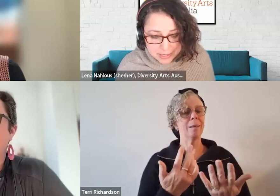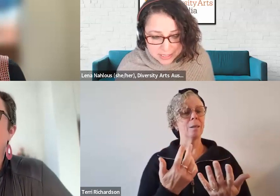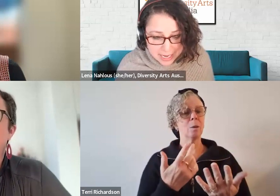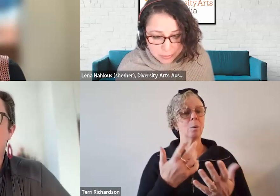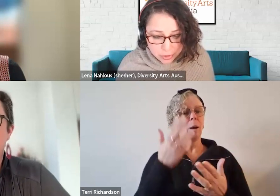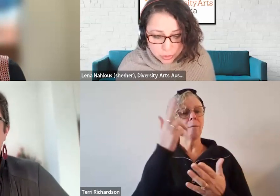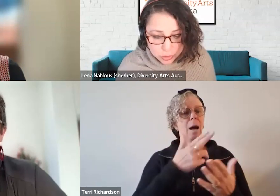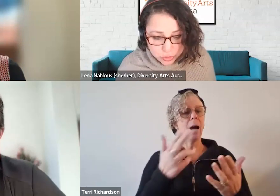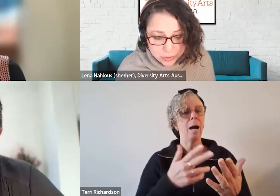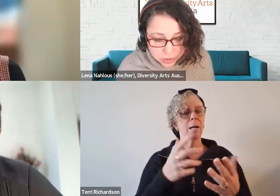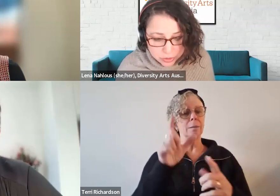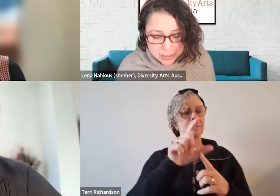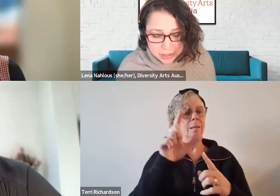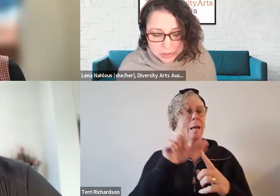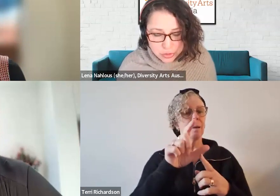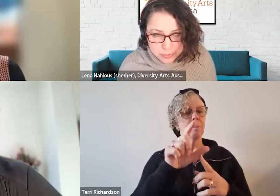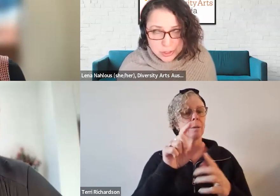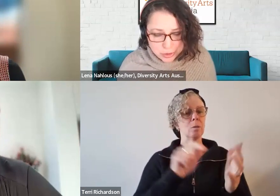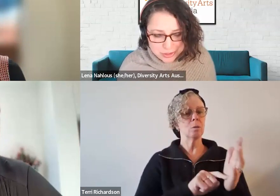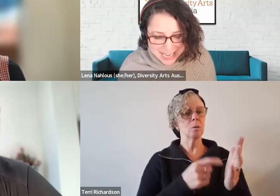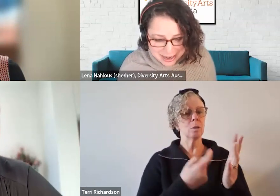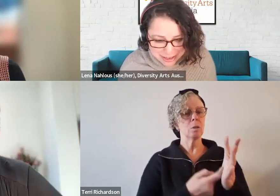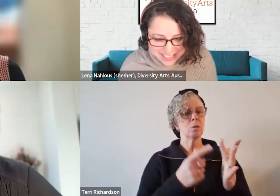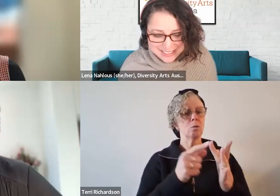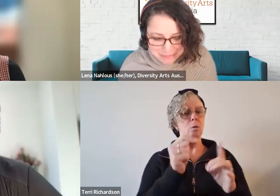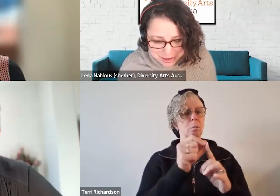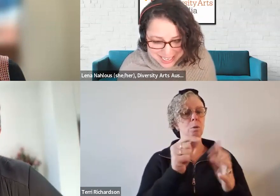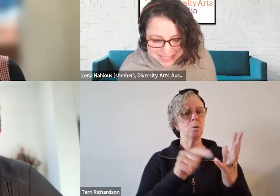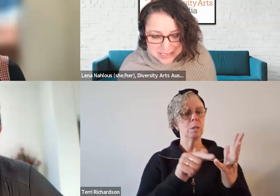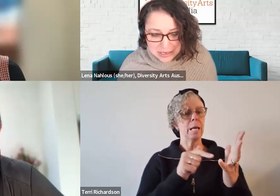in Canberra called Tributary Projects